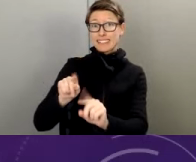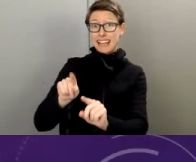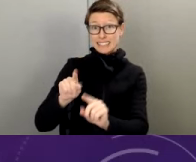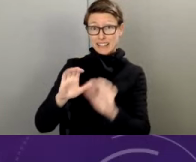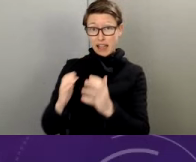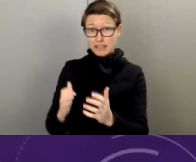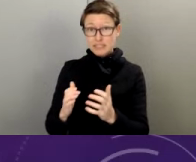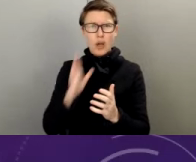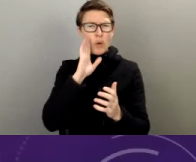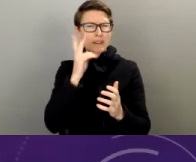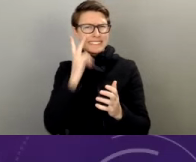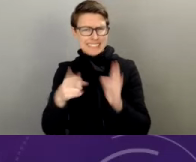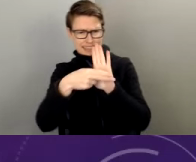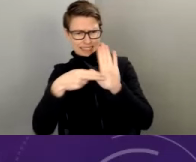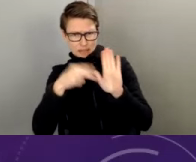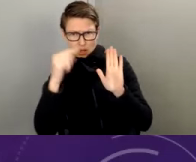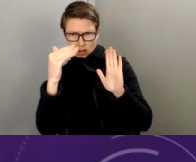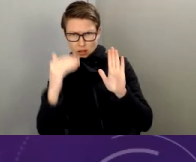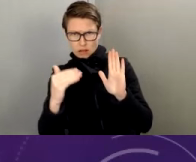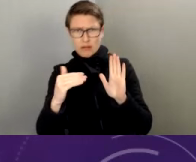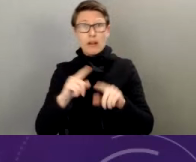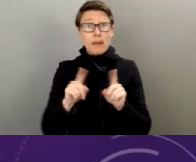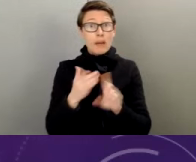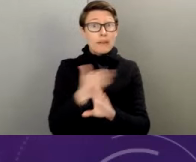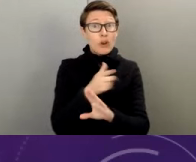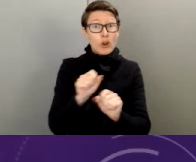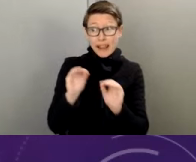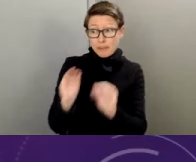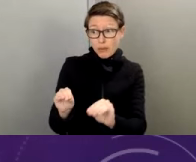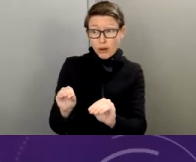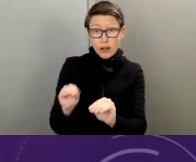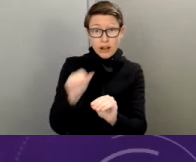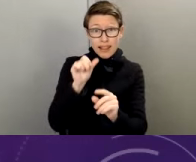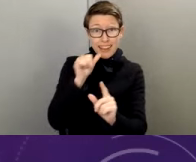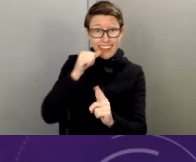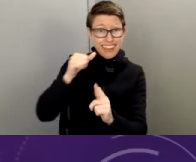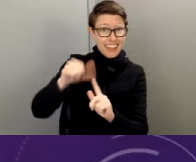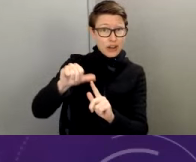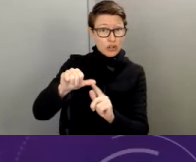But before you can enter of a letter grade for those, you have to enter in their hours first.